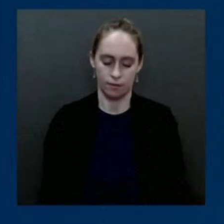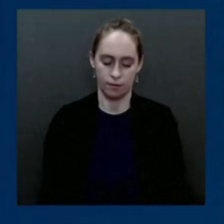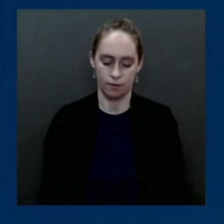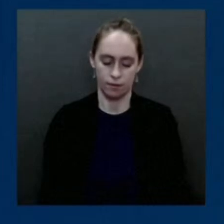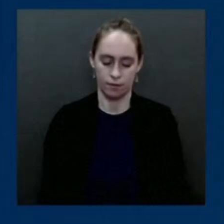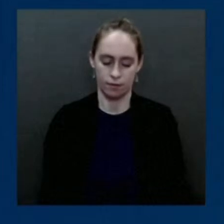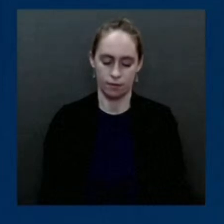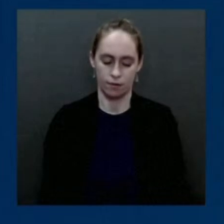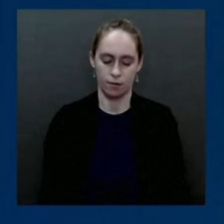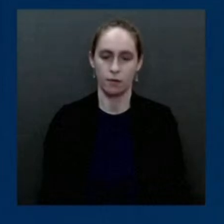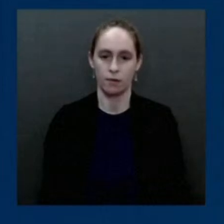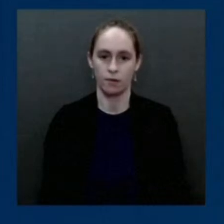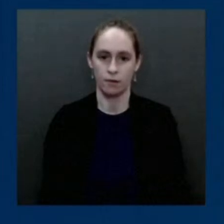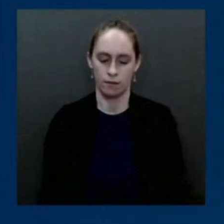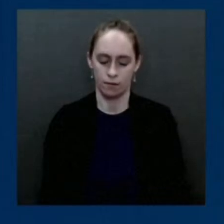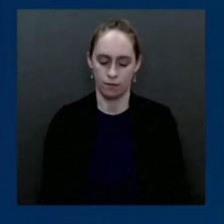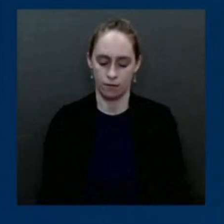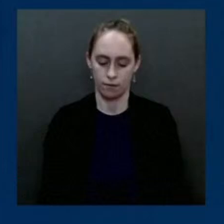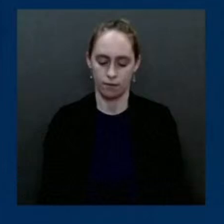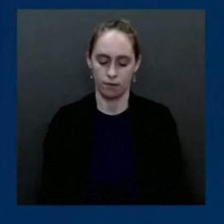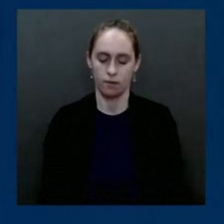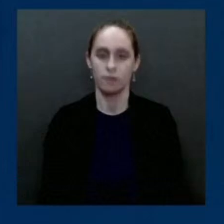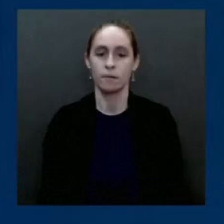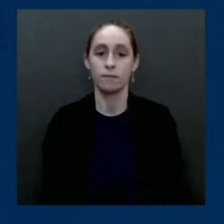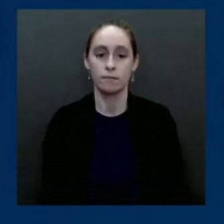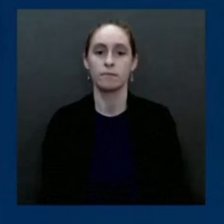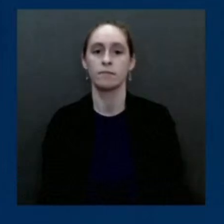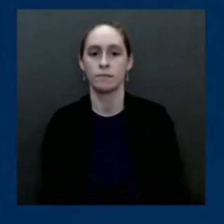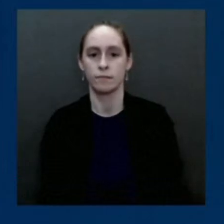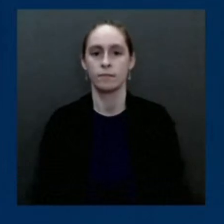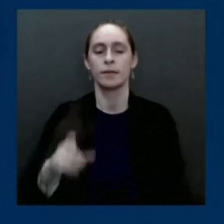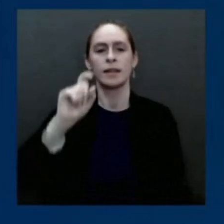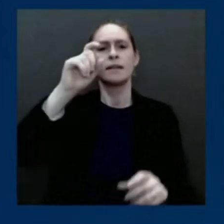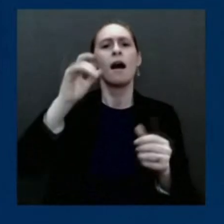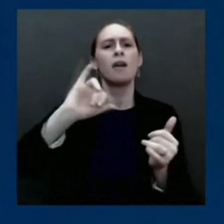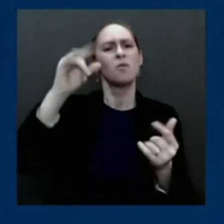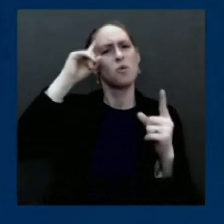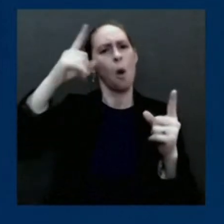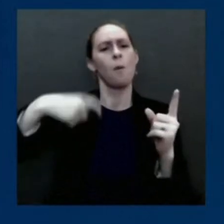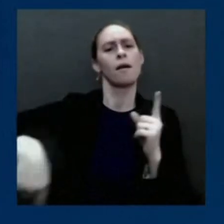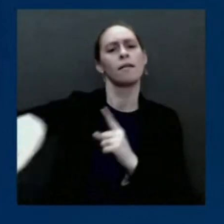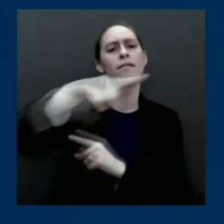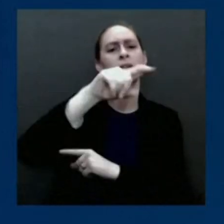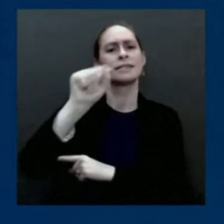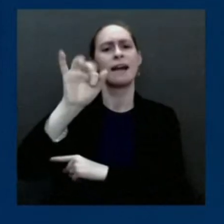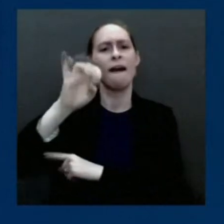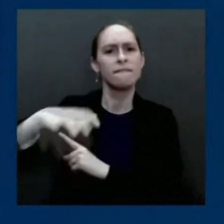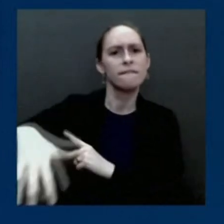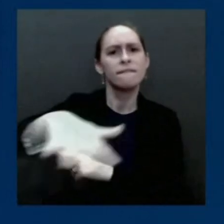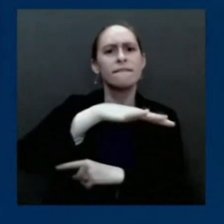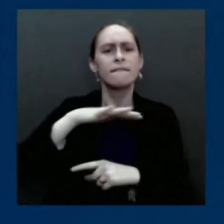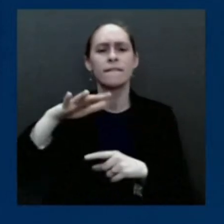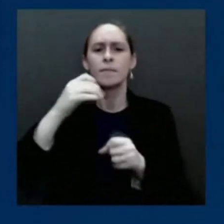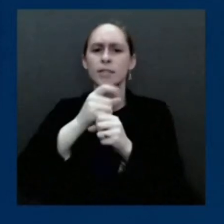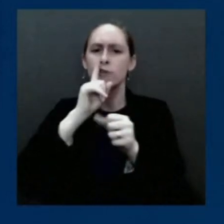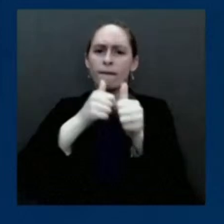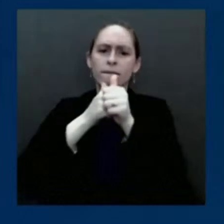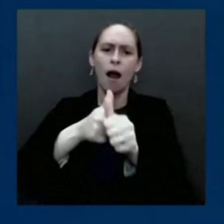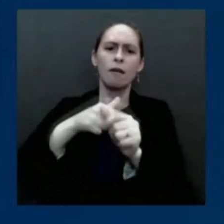CASE THE DMASES TRAVELERS AS I MENTIONED WANT TO KEEP THEM SAFE BUT WE BELIEVE THAT THE